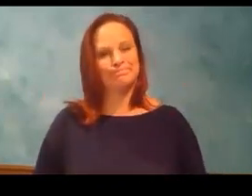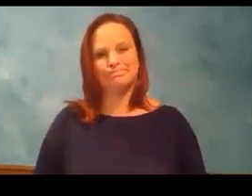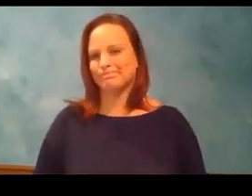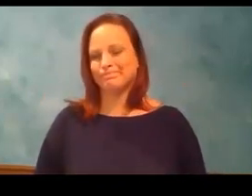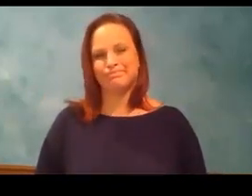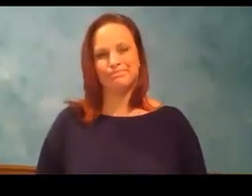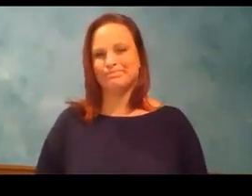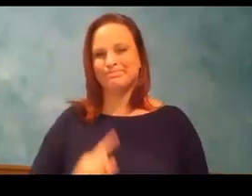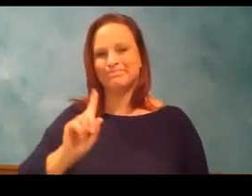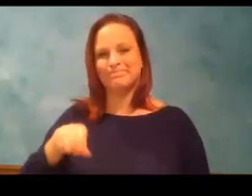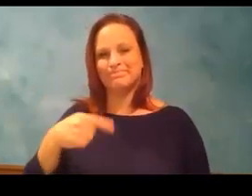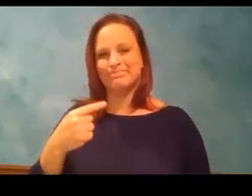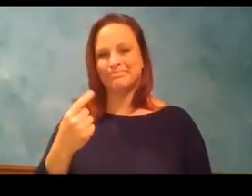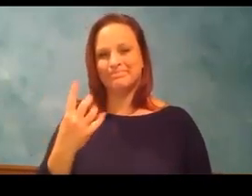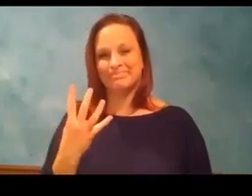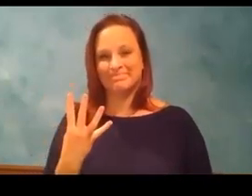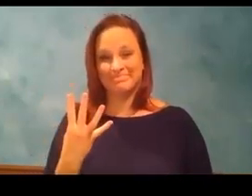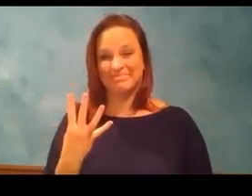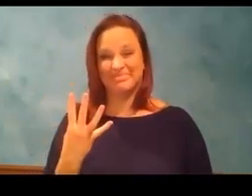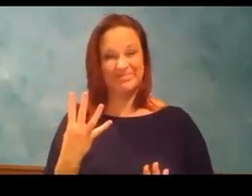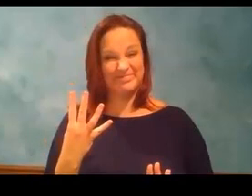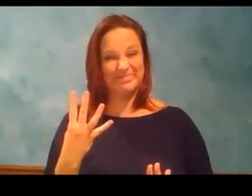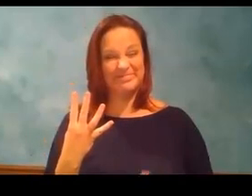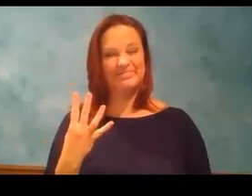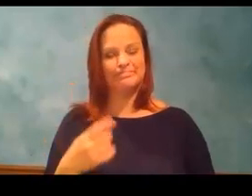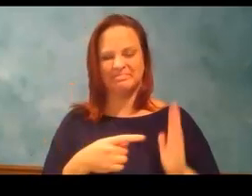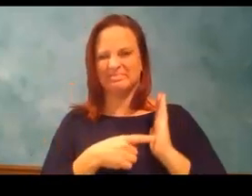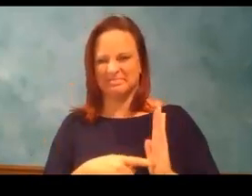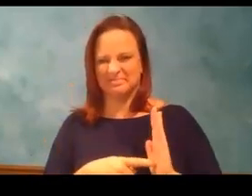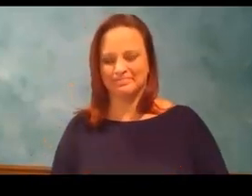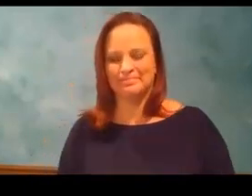not all signs in ASL can be thrown away for negation.